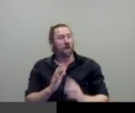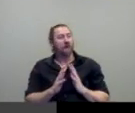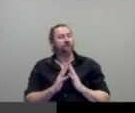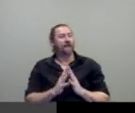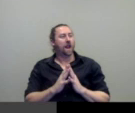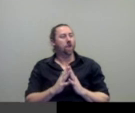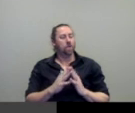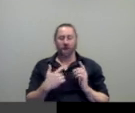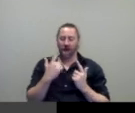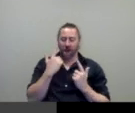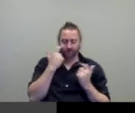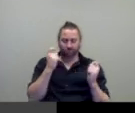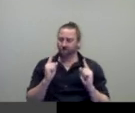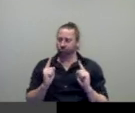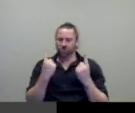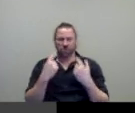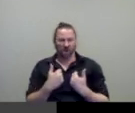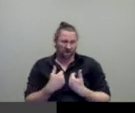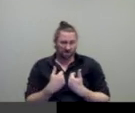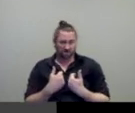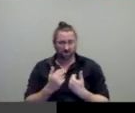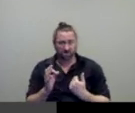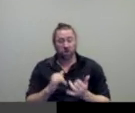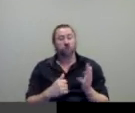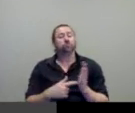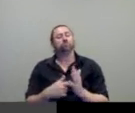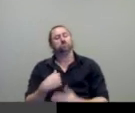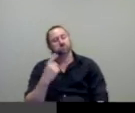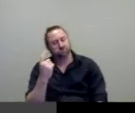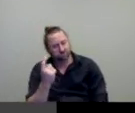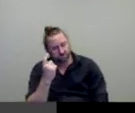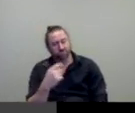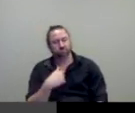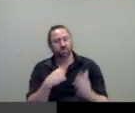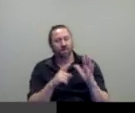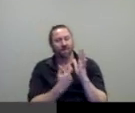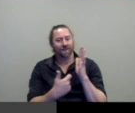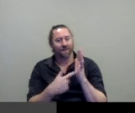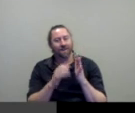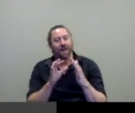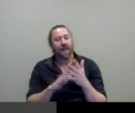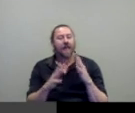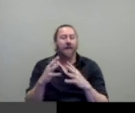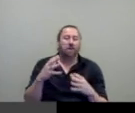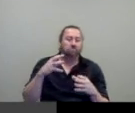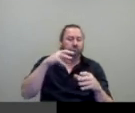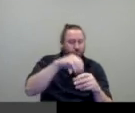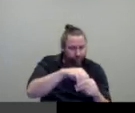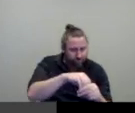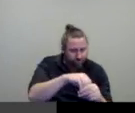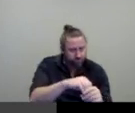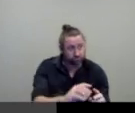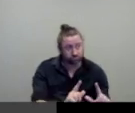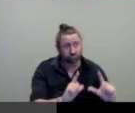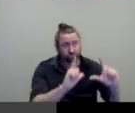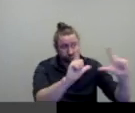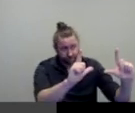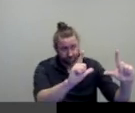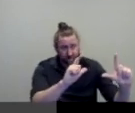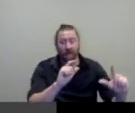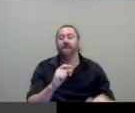value originality instead I'm interested in the way that my art belongs in conversation with other